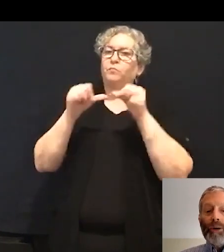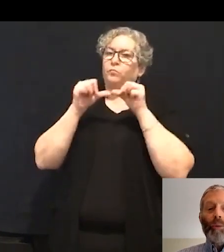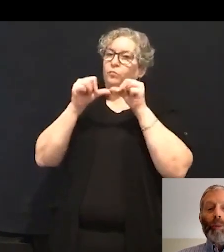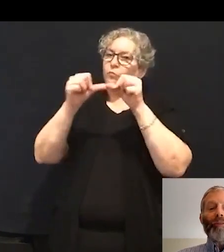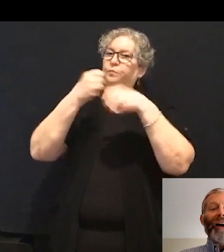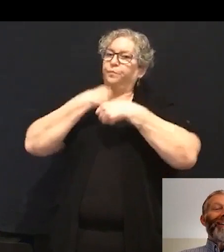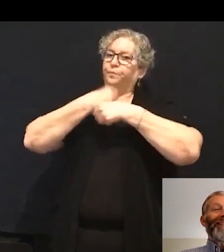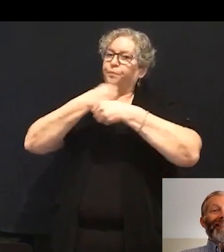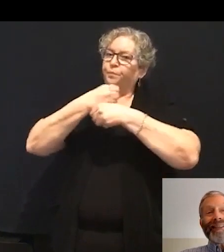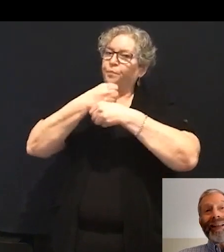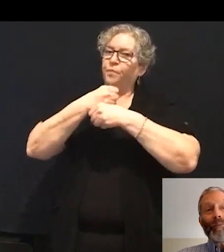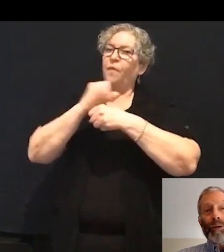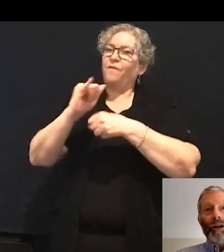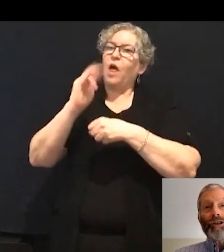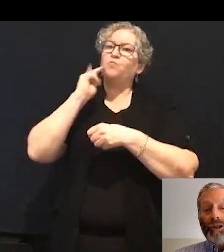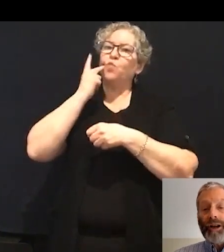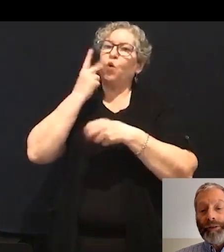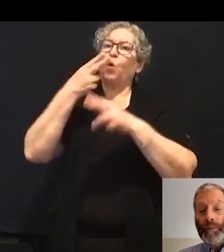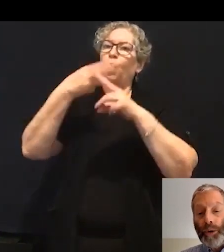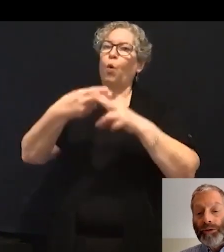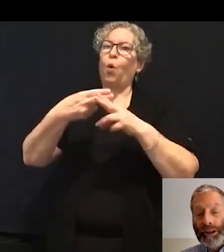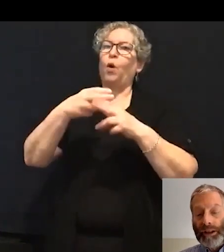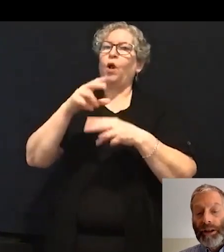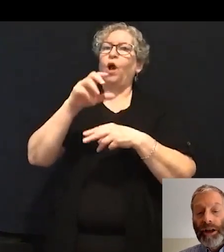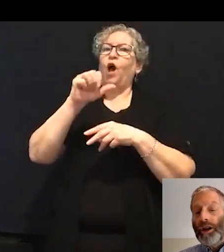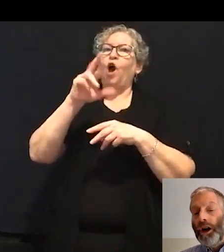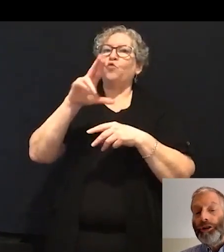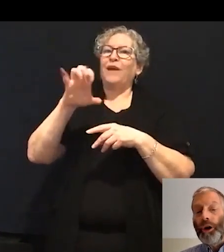that will provide sustained production of a protein called